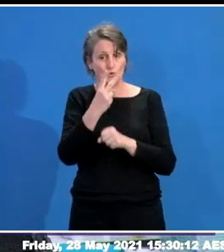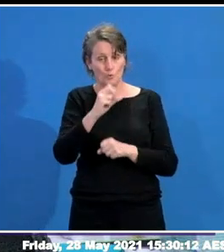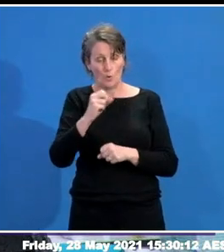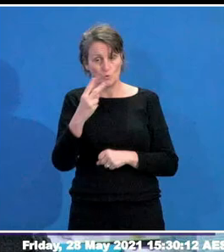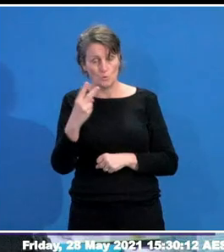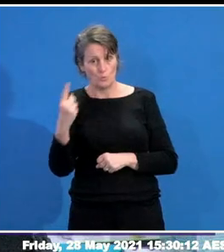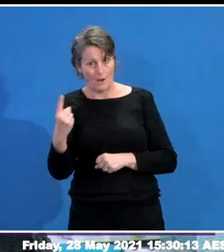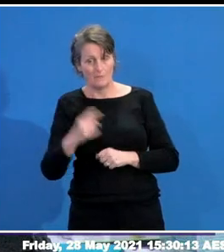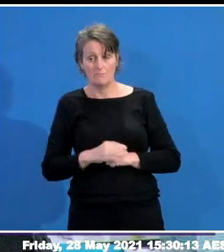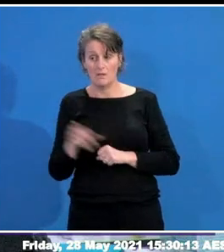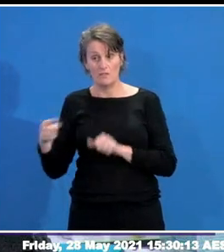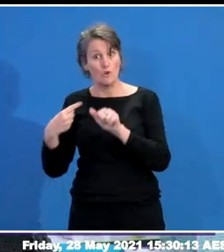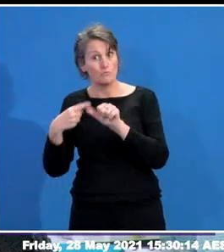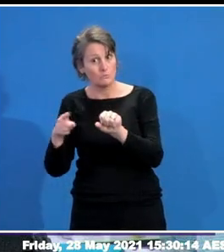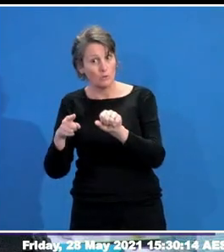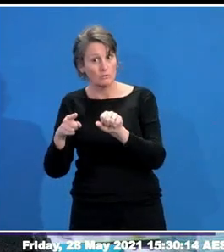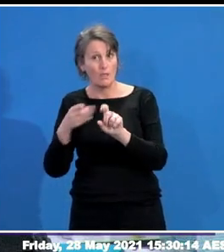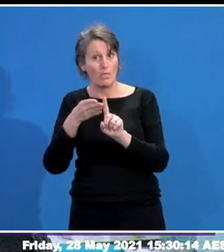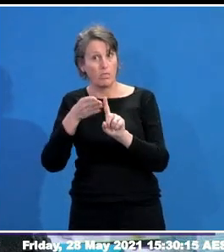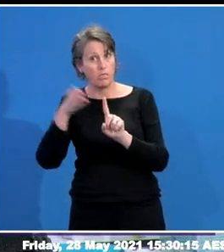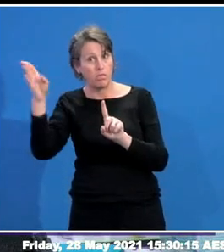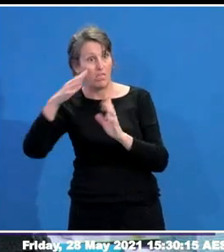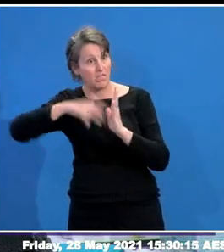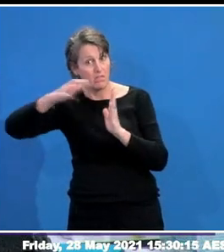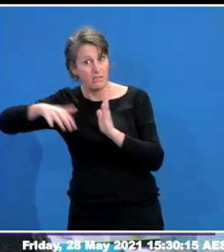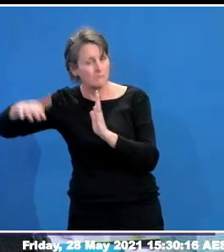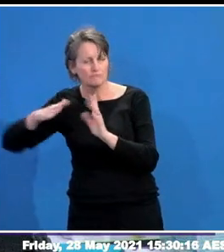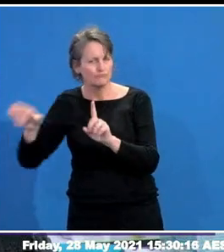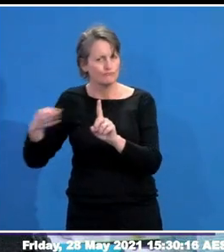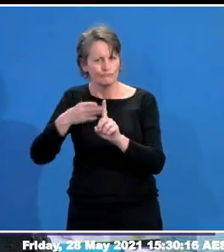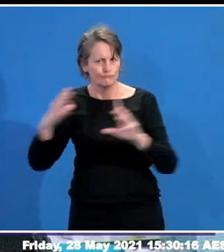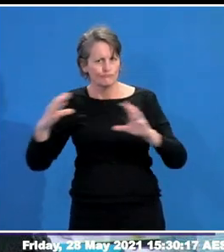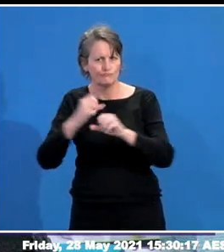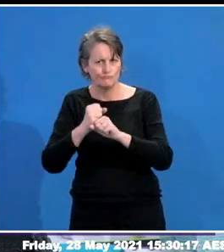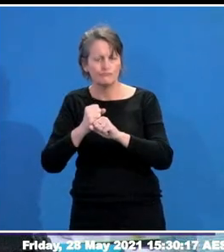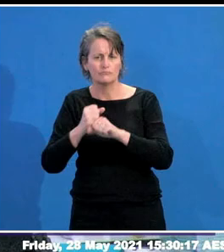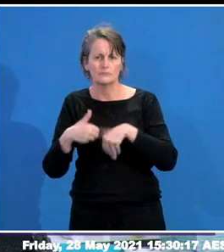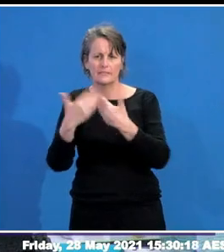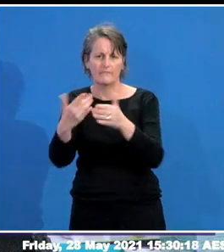Those responses should be concise and should not include any additional evidence.